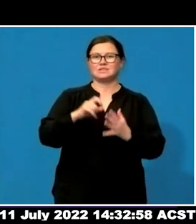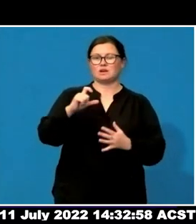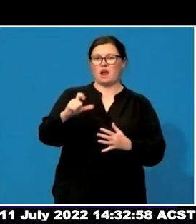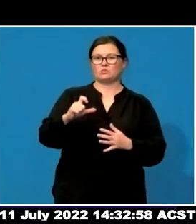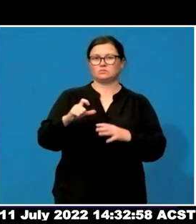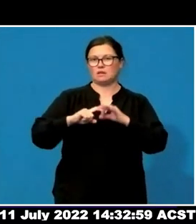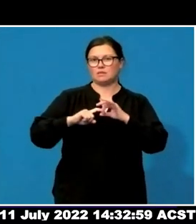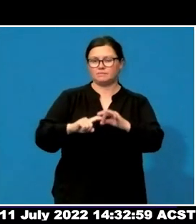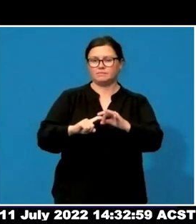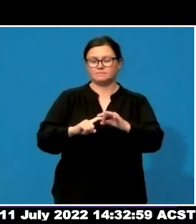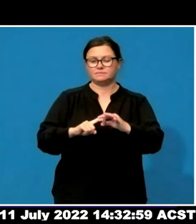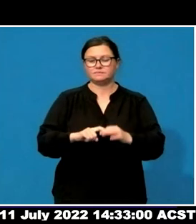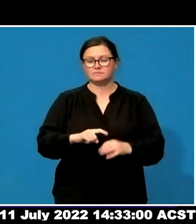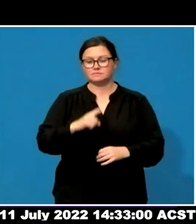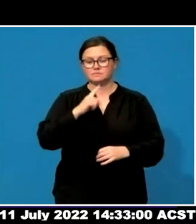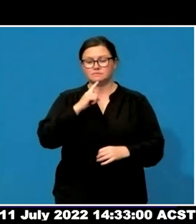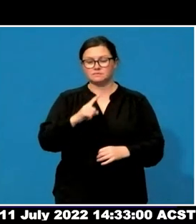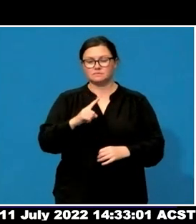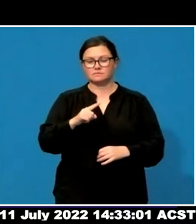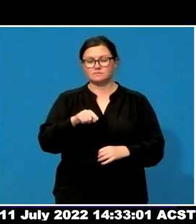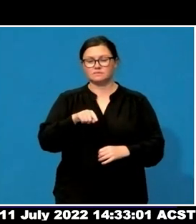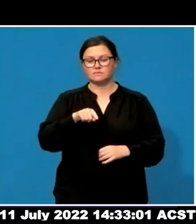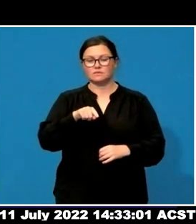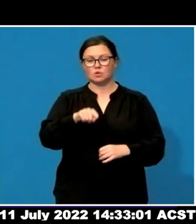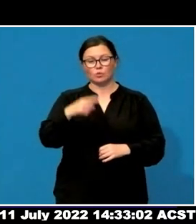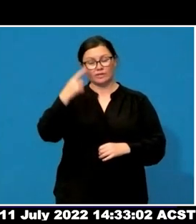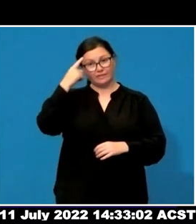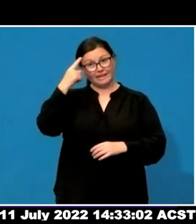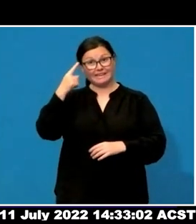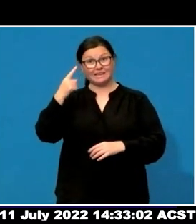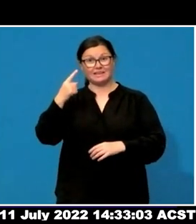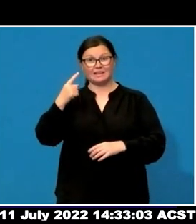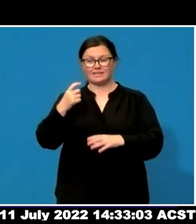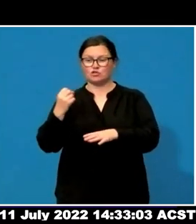return to country is very important to people such as Joziah.